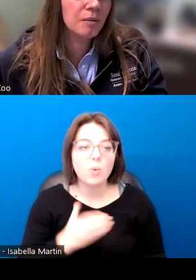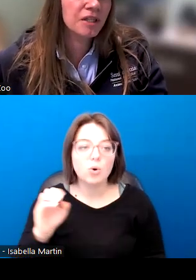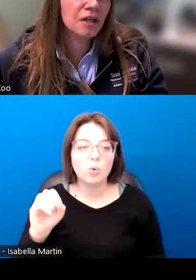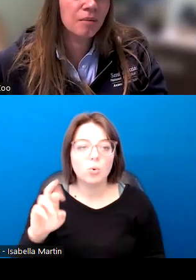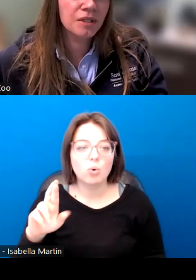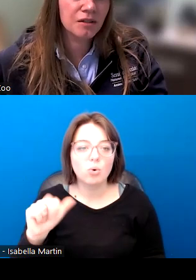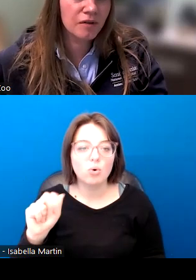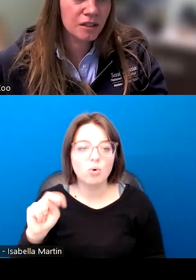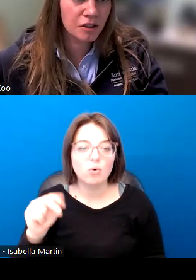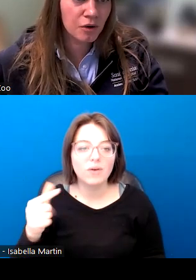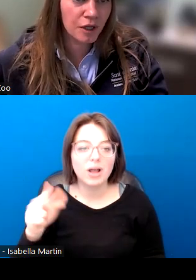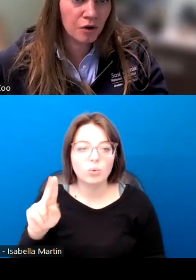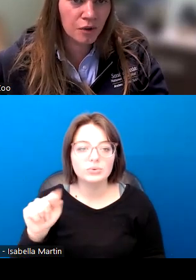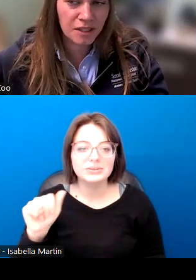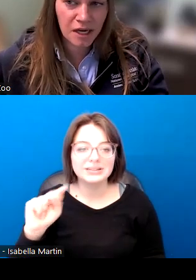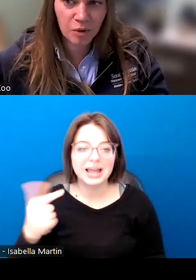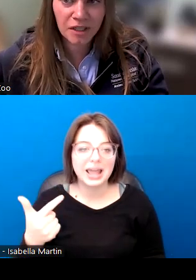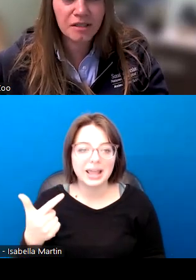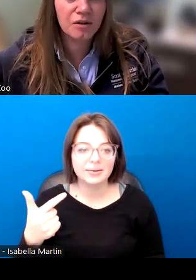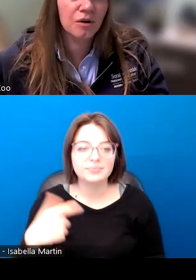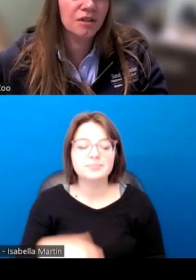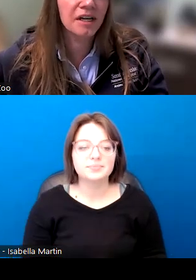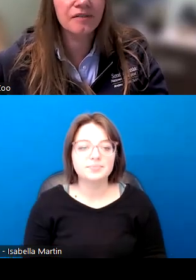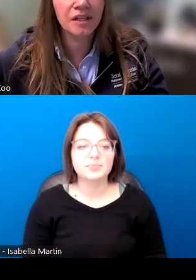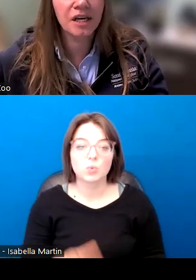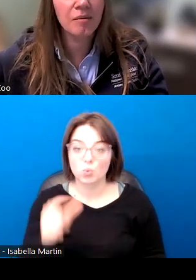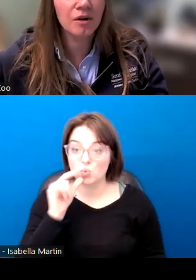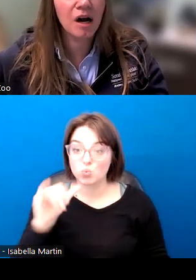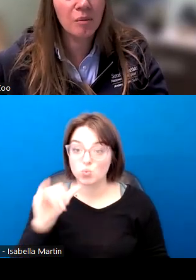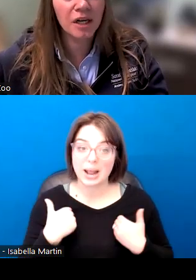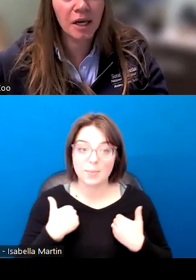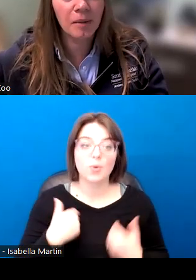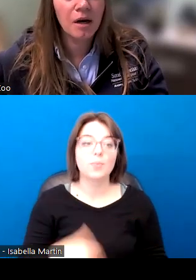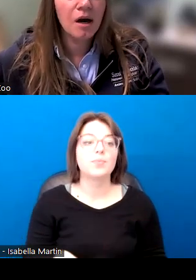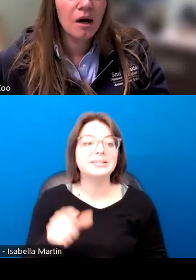up at the top this is obviously showing who this animal is so her scientific name her common name